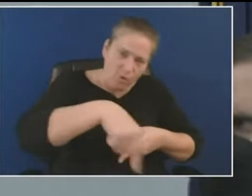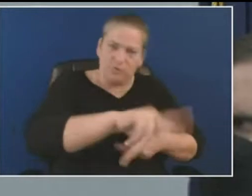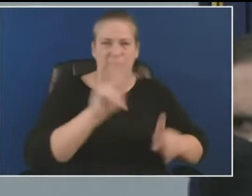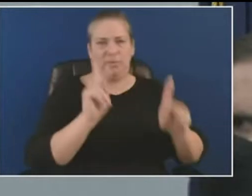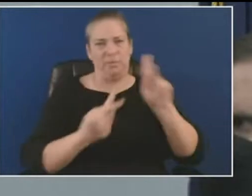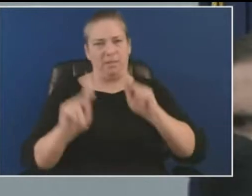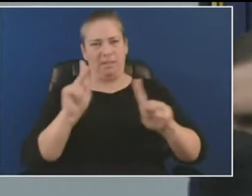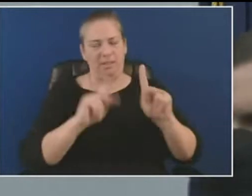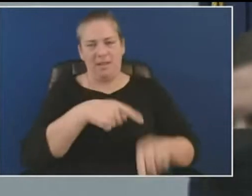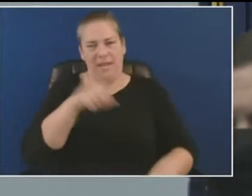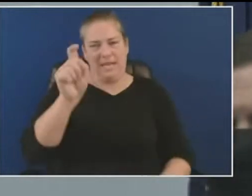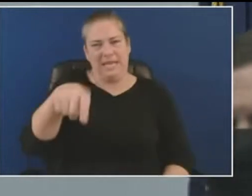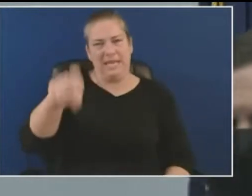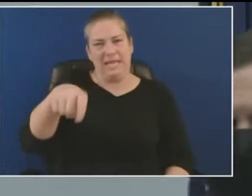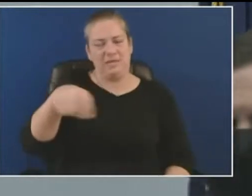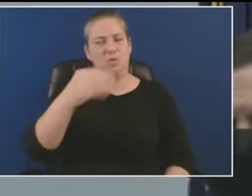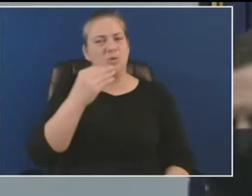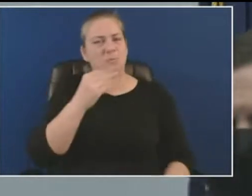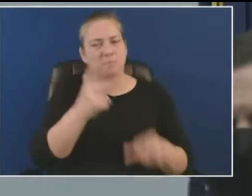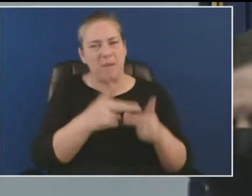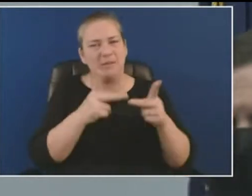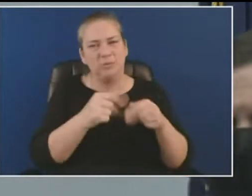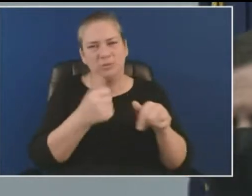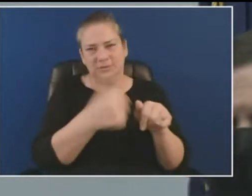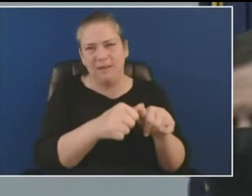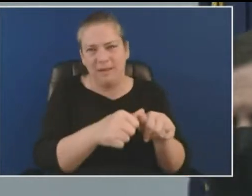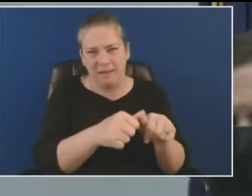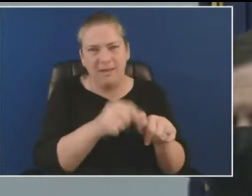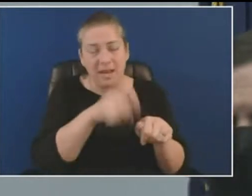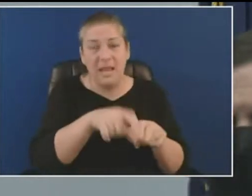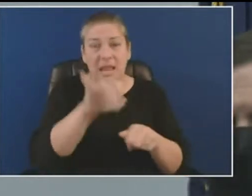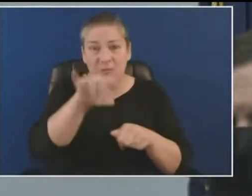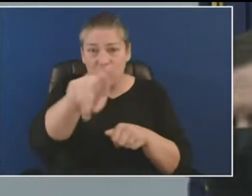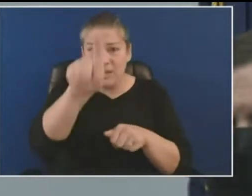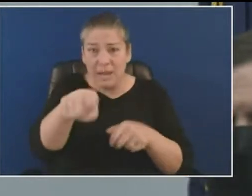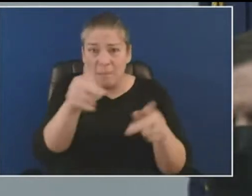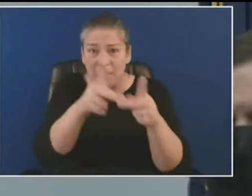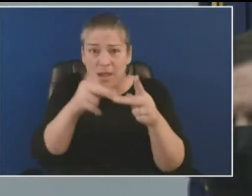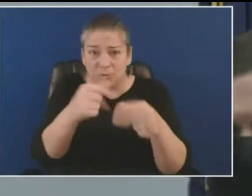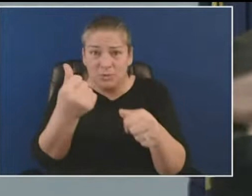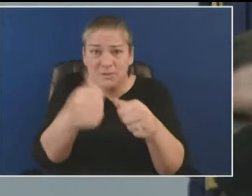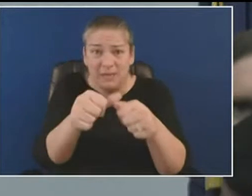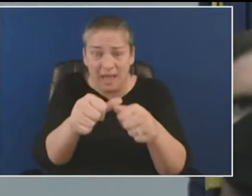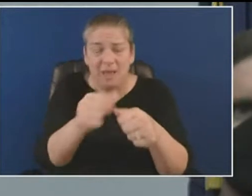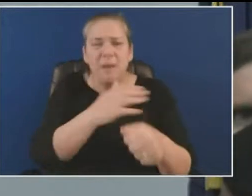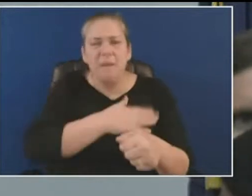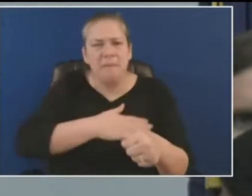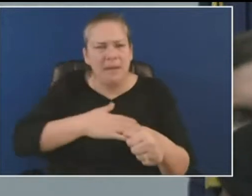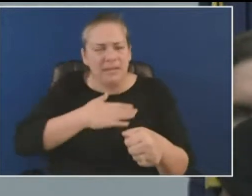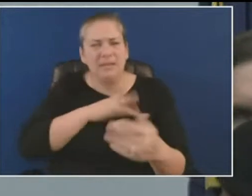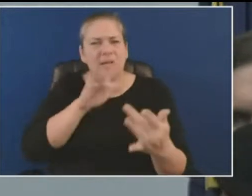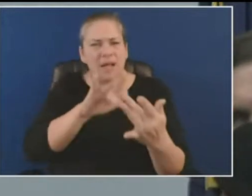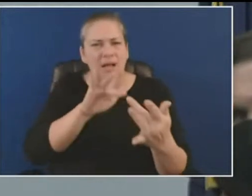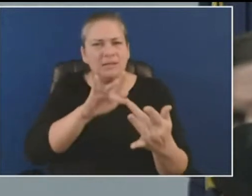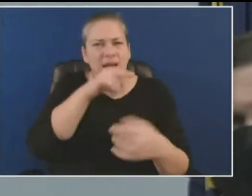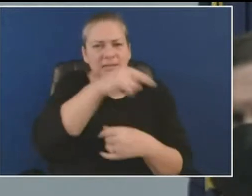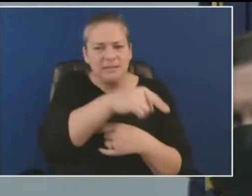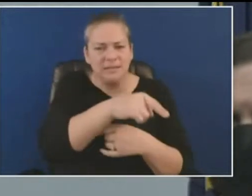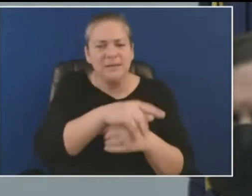So if you need immediate shelter, please contact. They are 911 and ask for assistance in